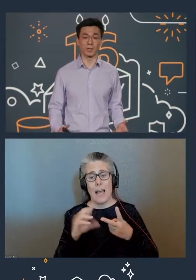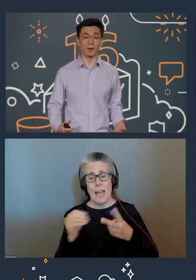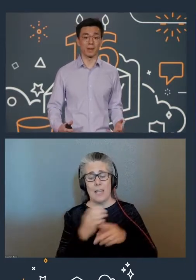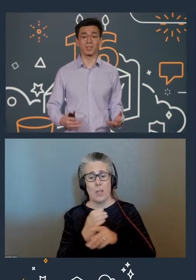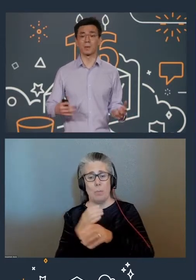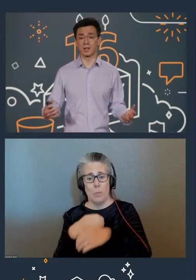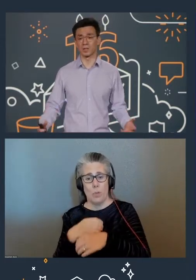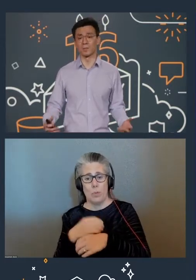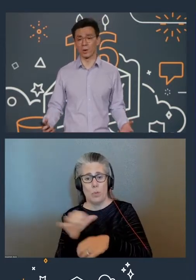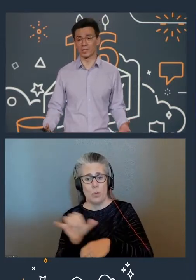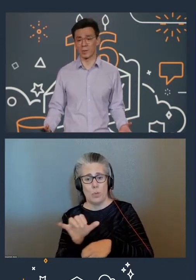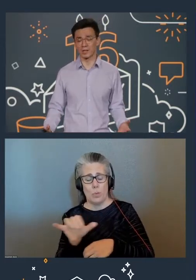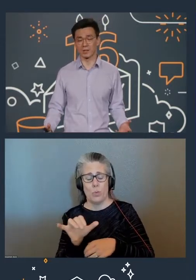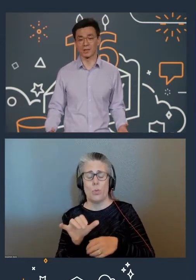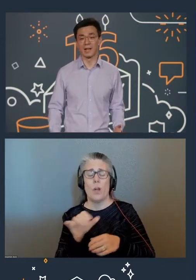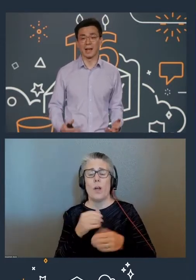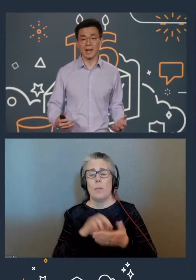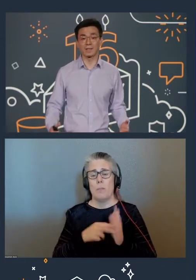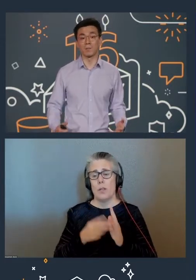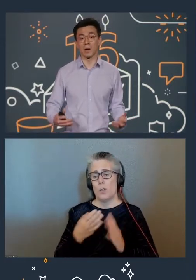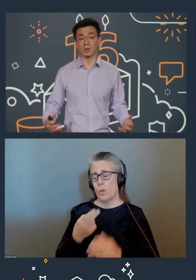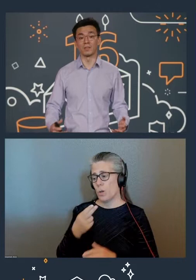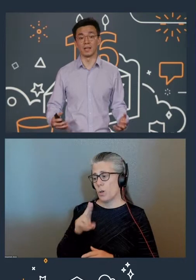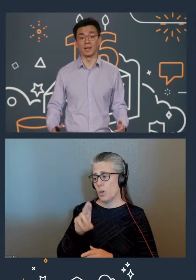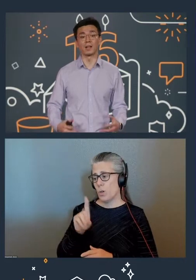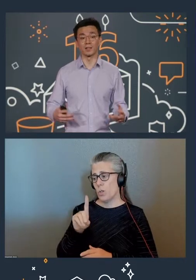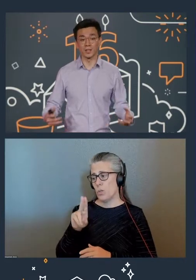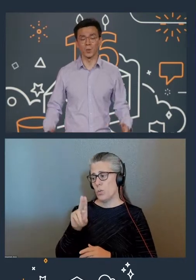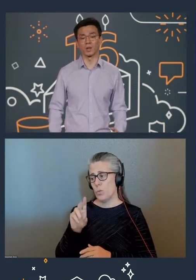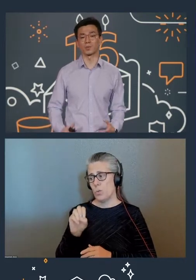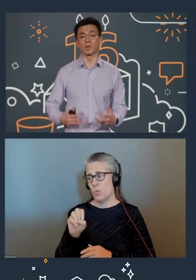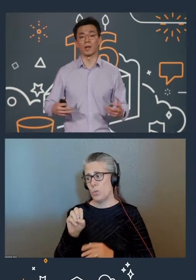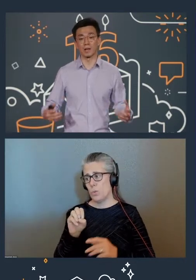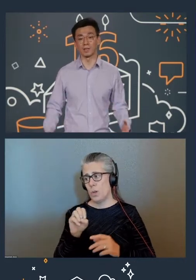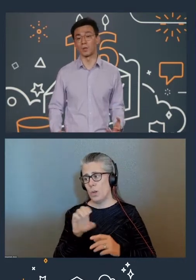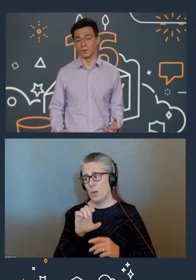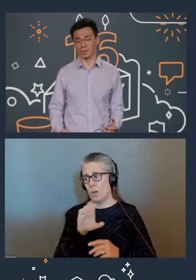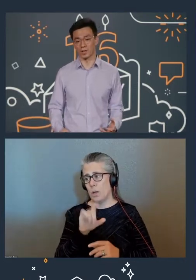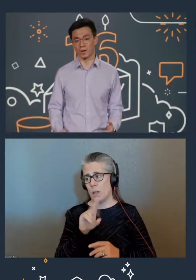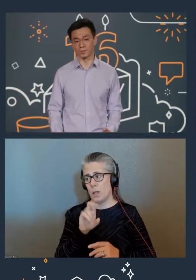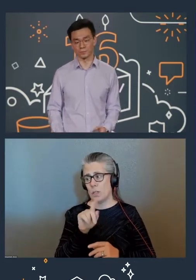become exponentially more expensive as amount of data continue to explode and continue to scale.